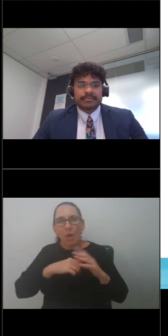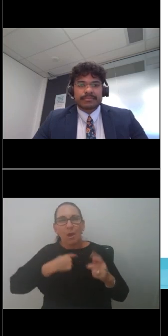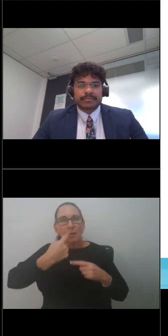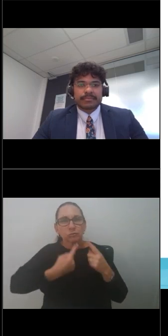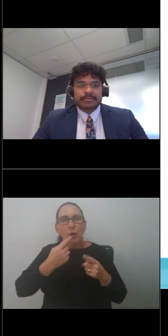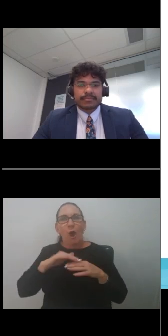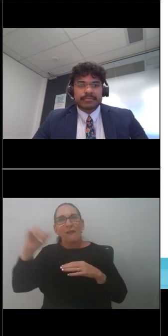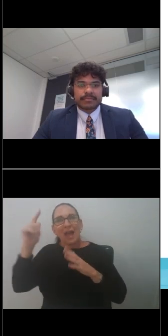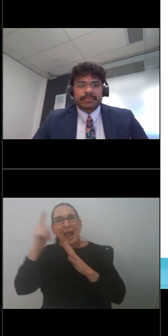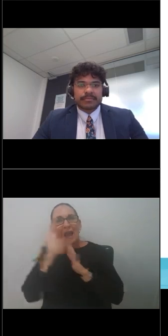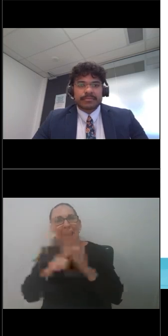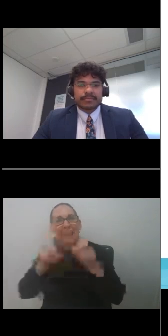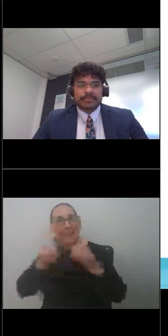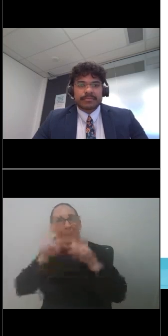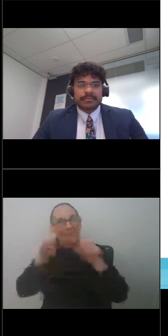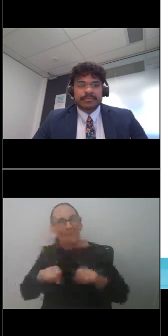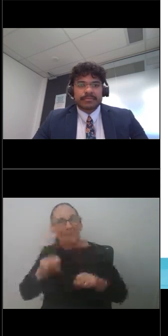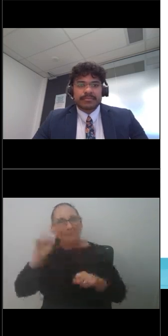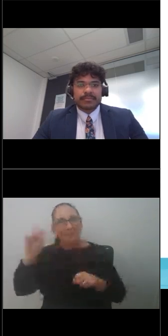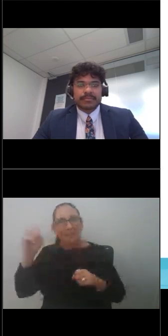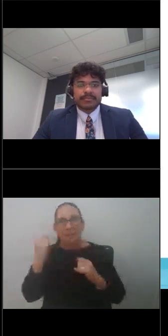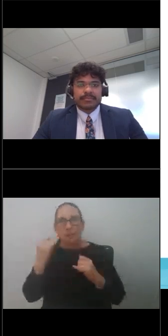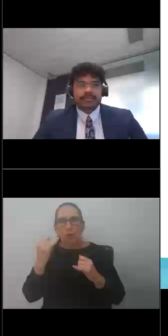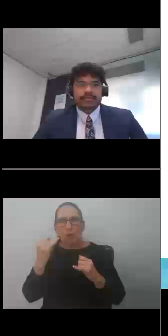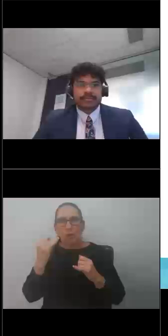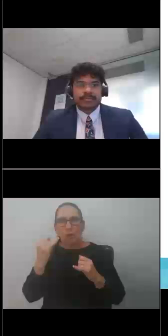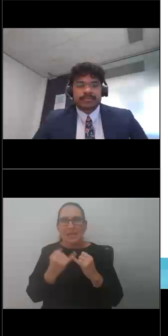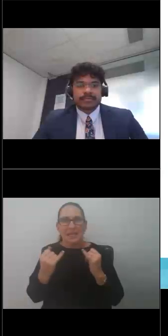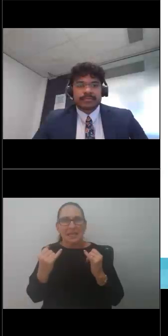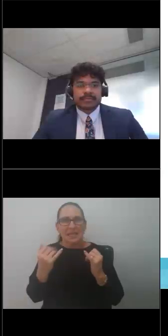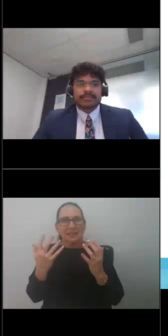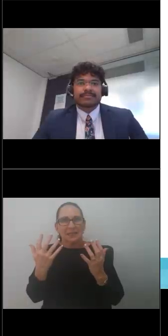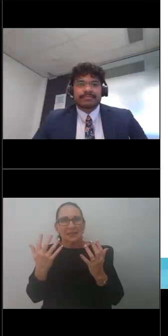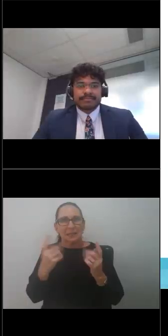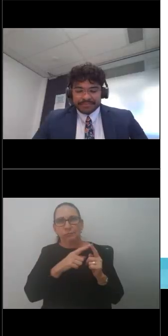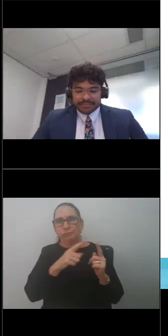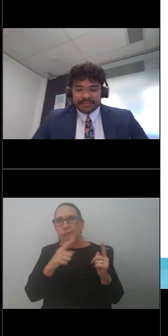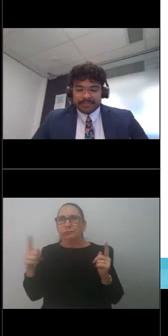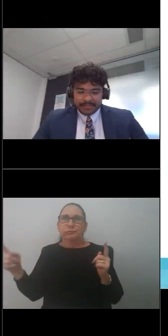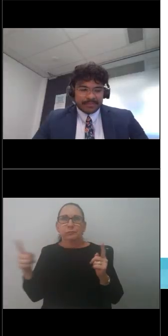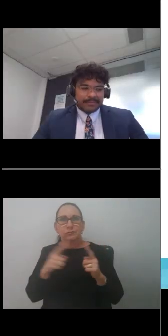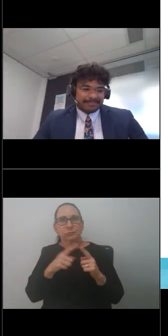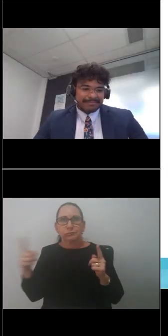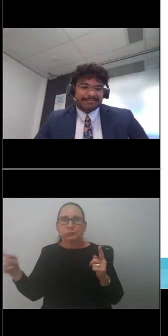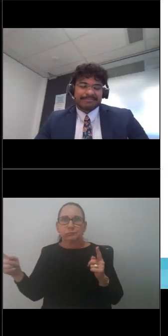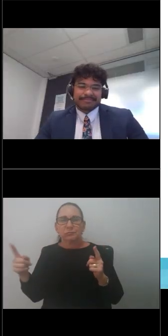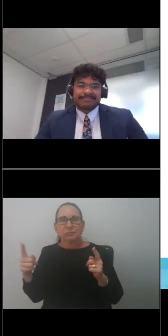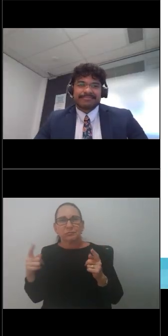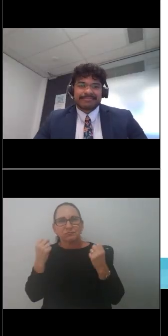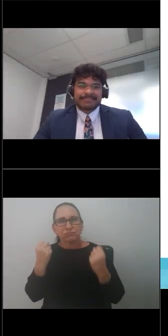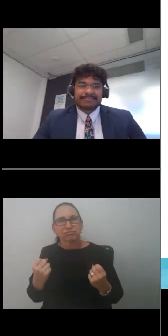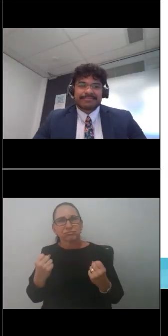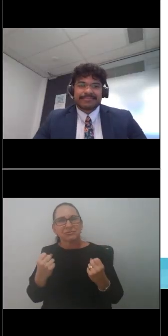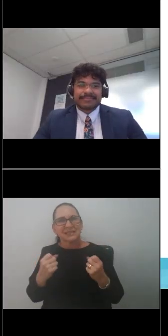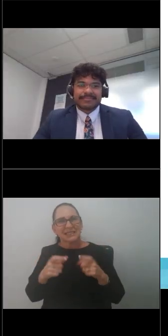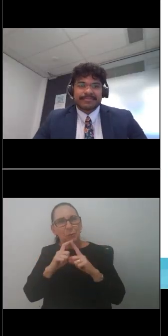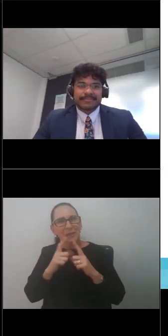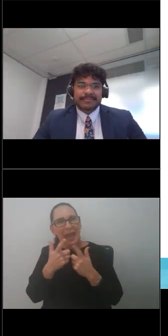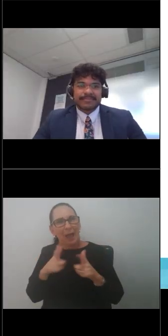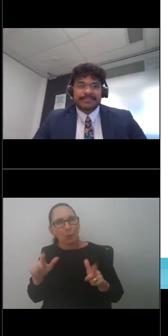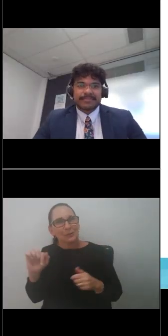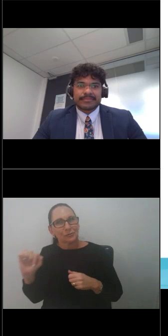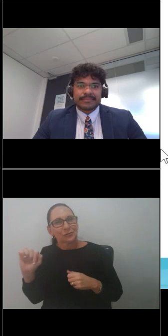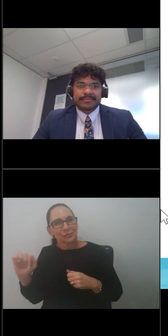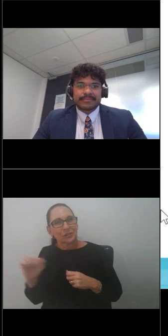theistic language legalistic language that's it yes yeah lots and lots of that you